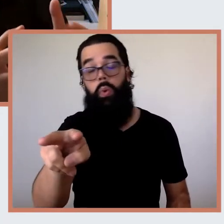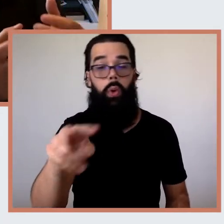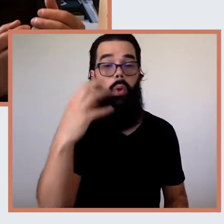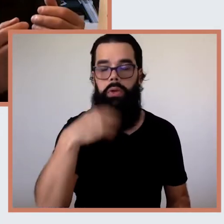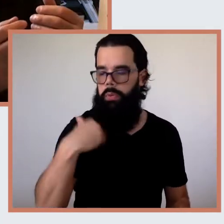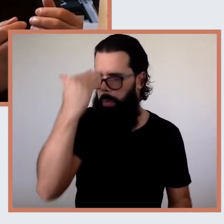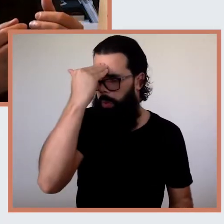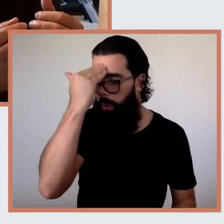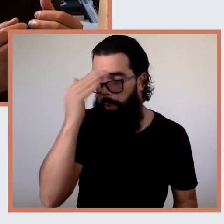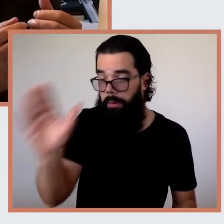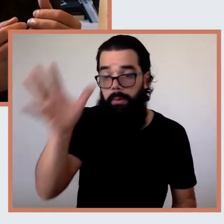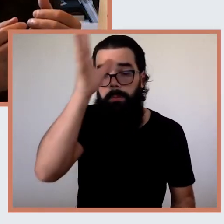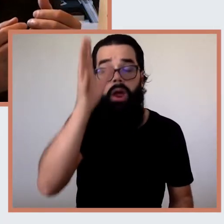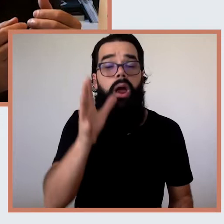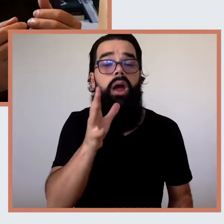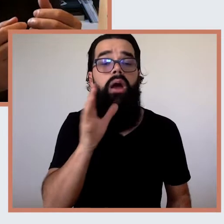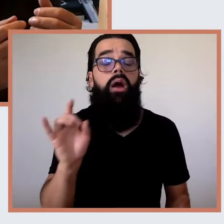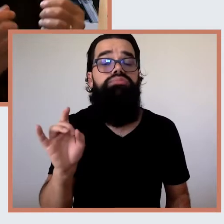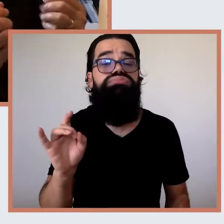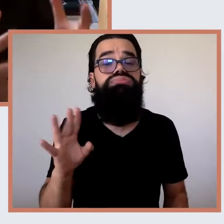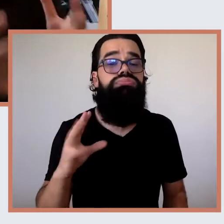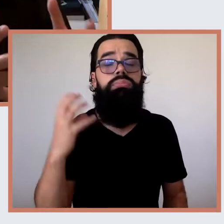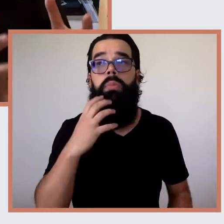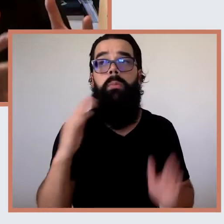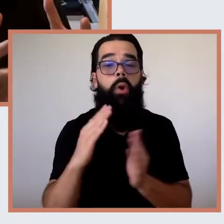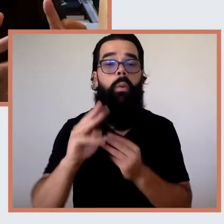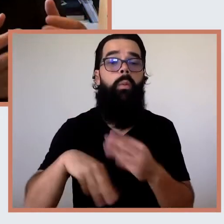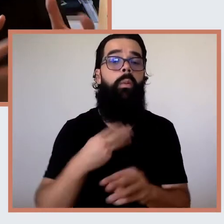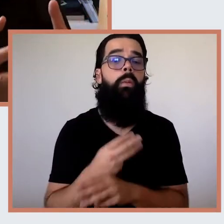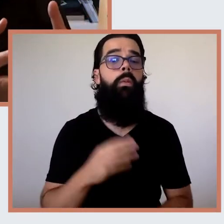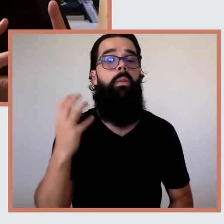I've seen the immense pride that both of her parents have